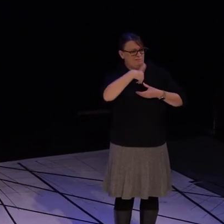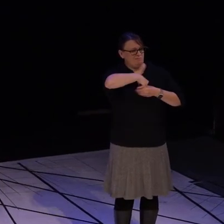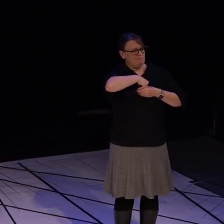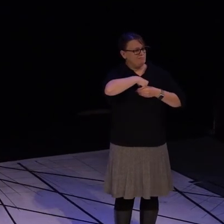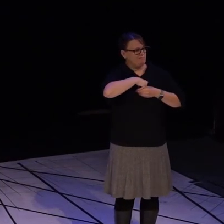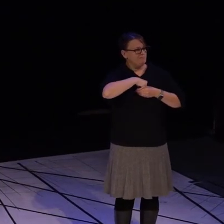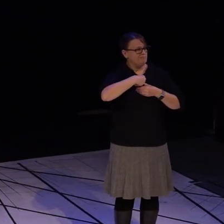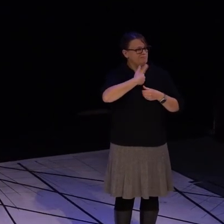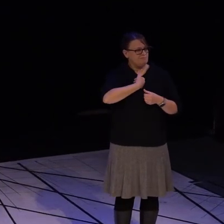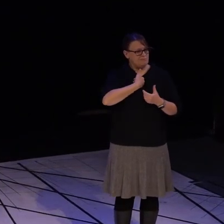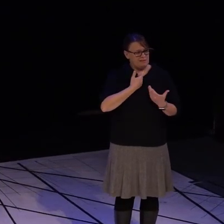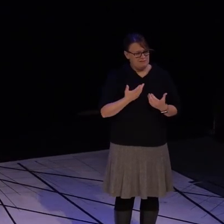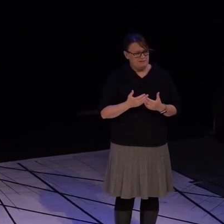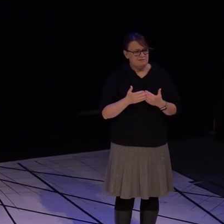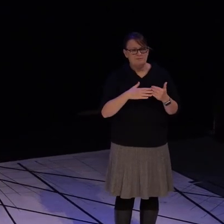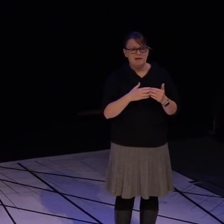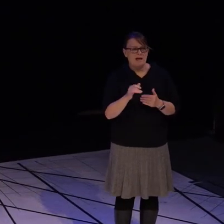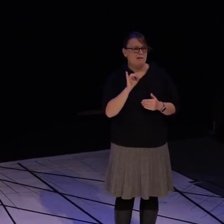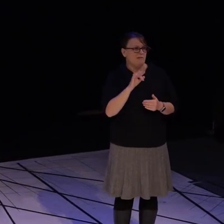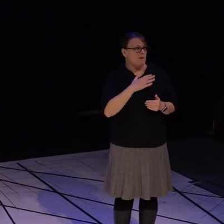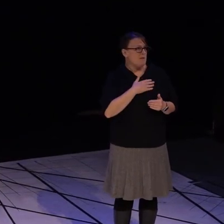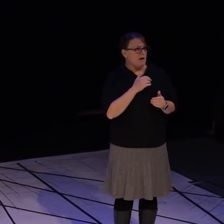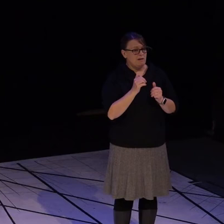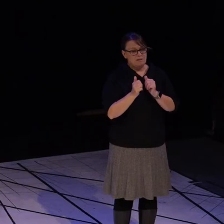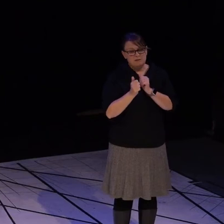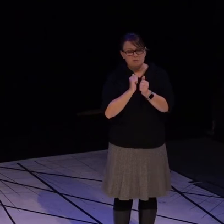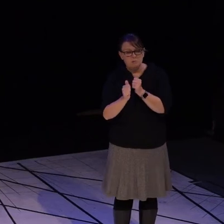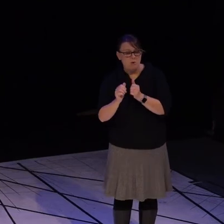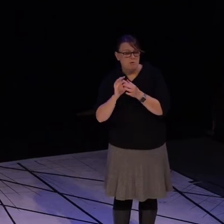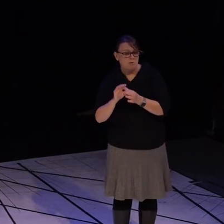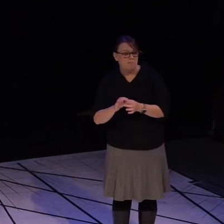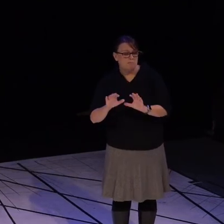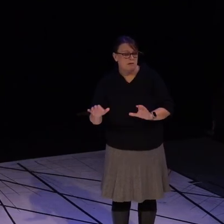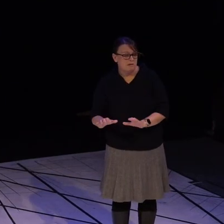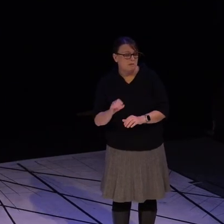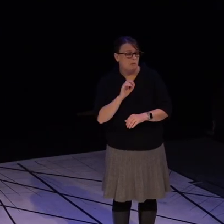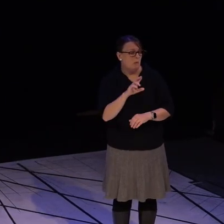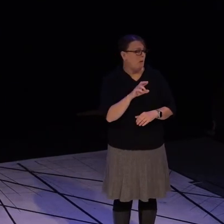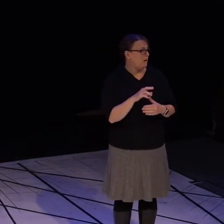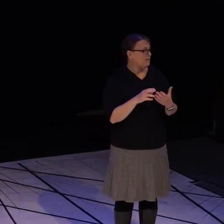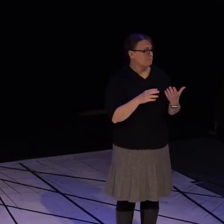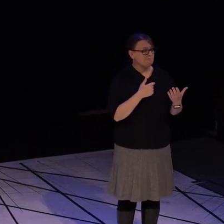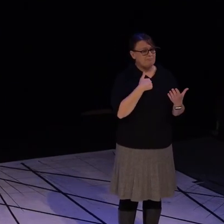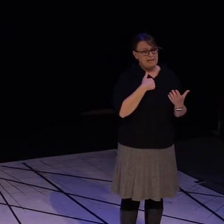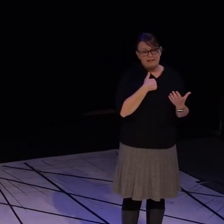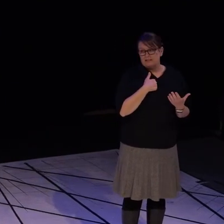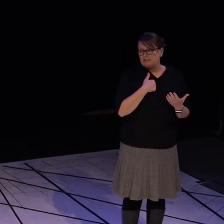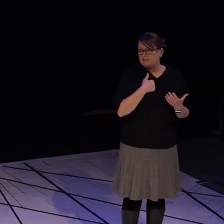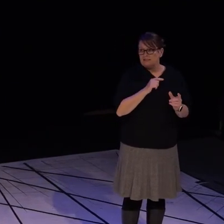Whether it's my sport related activities or me just going to work